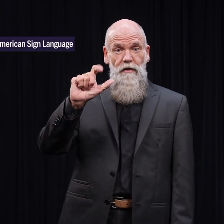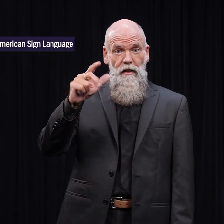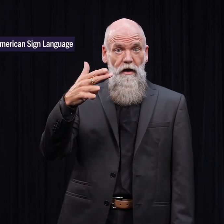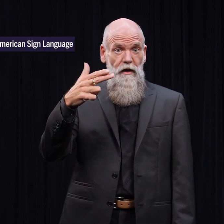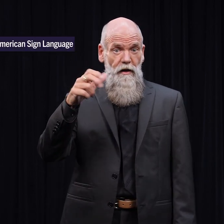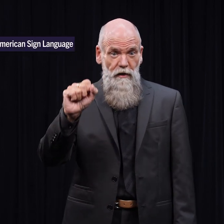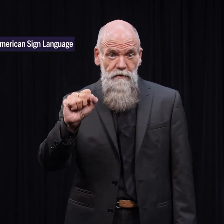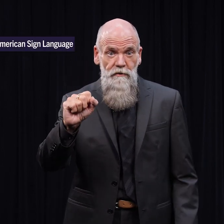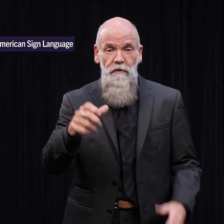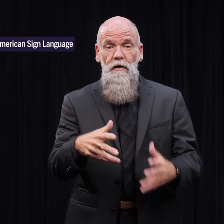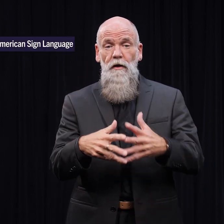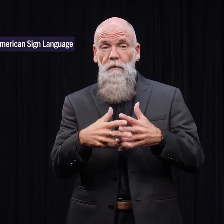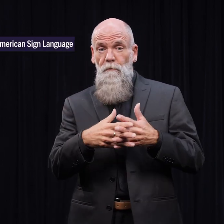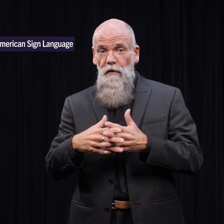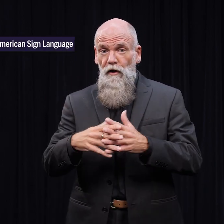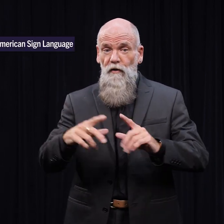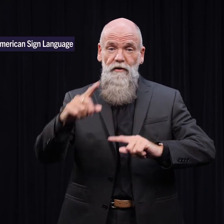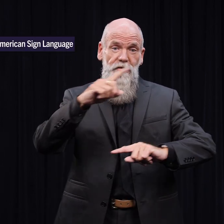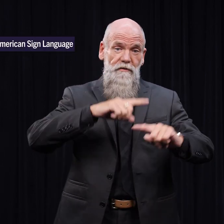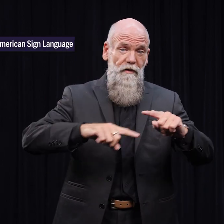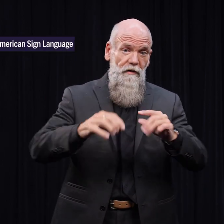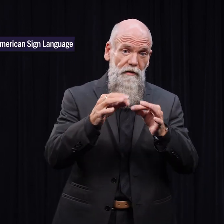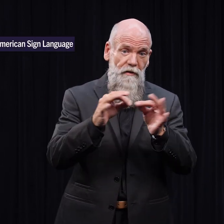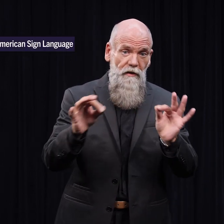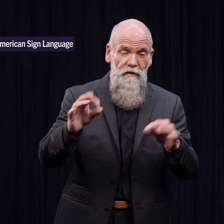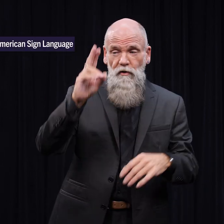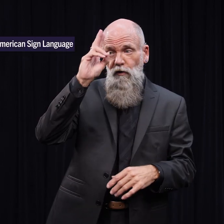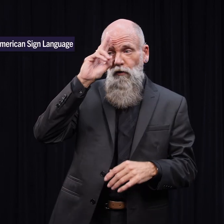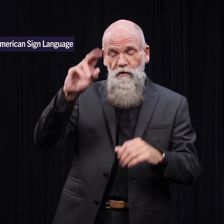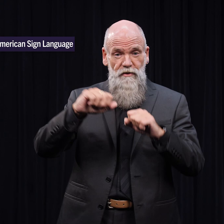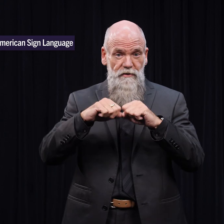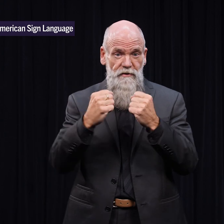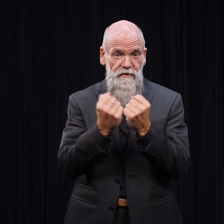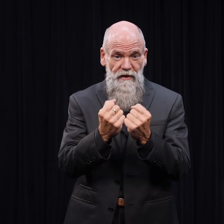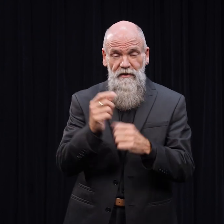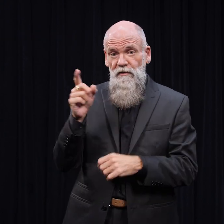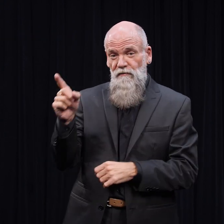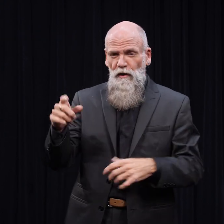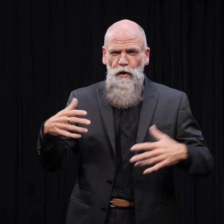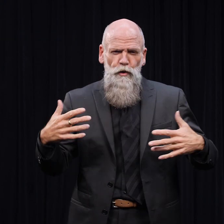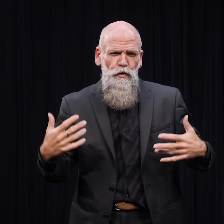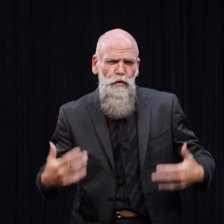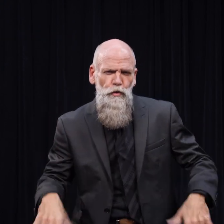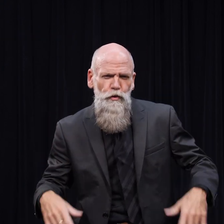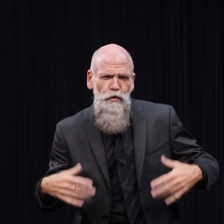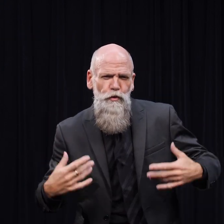The ASLHS or American Sign Language Honor Society